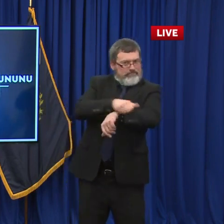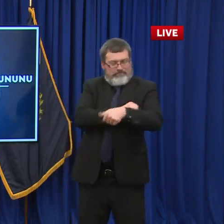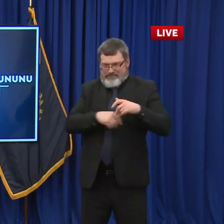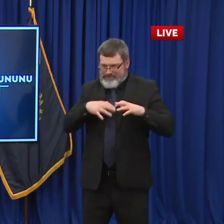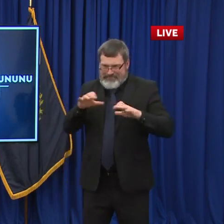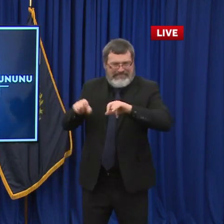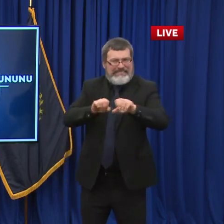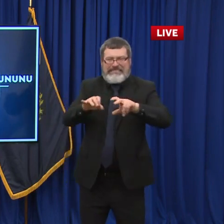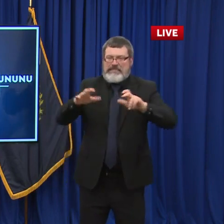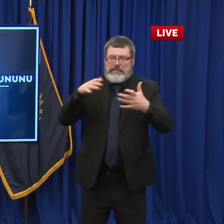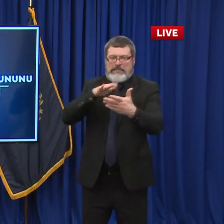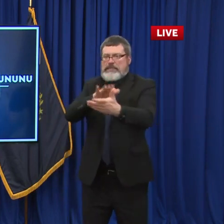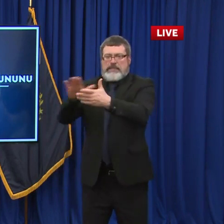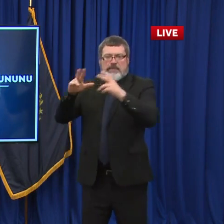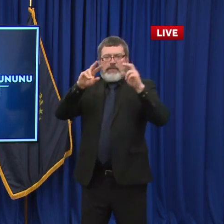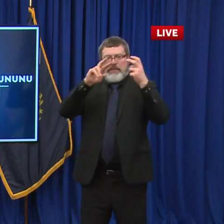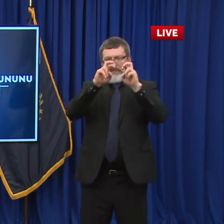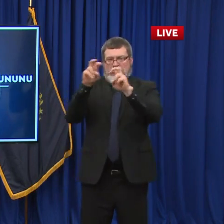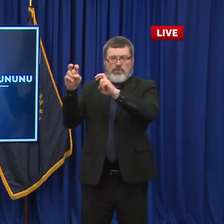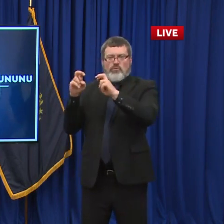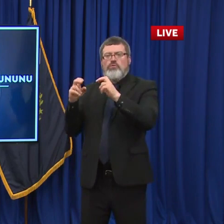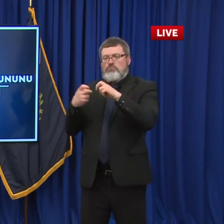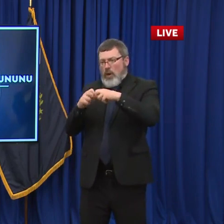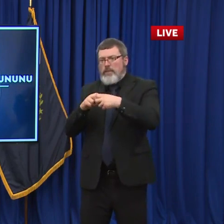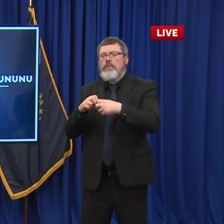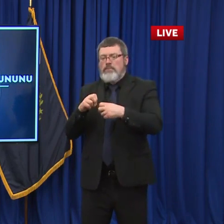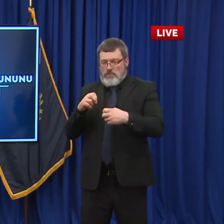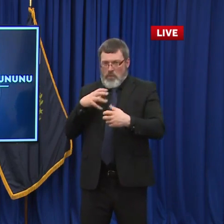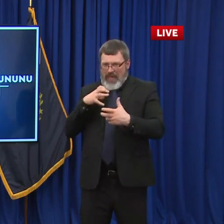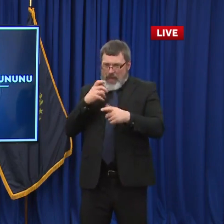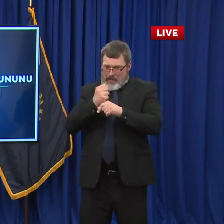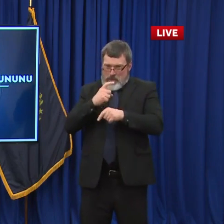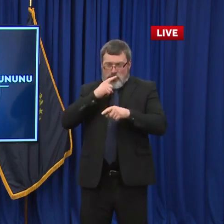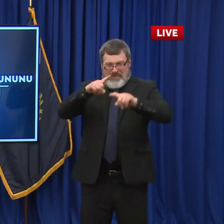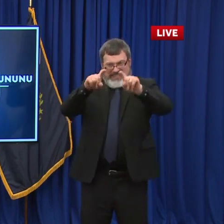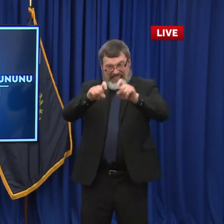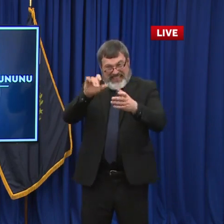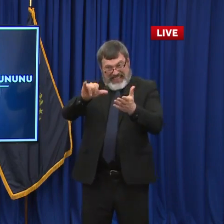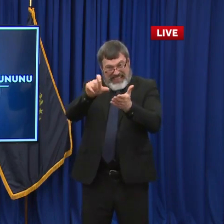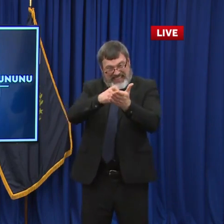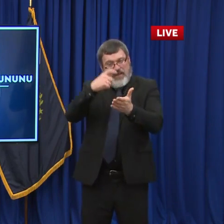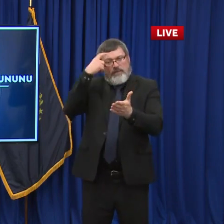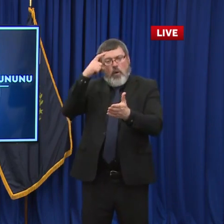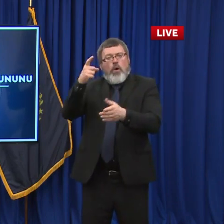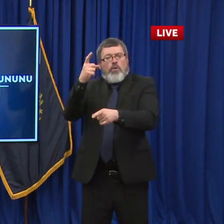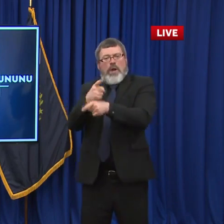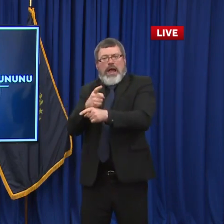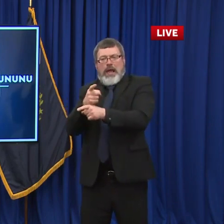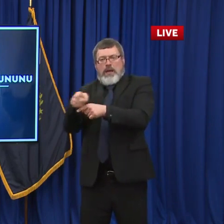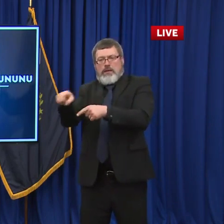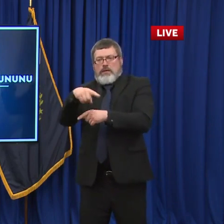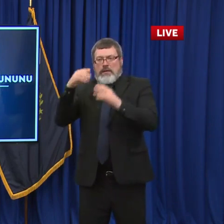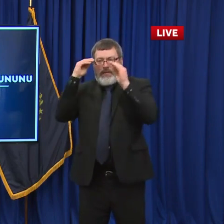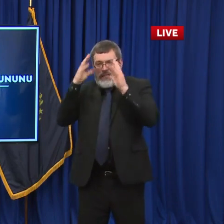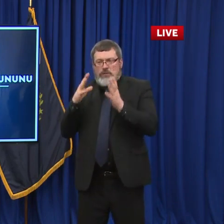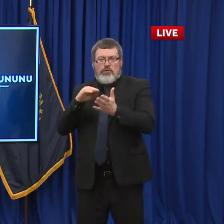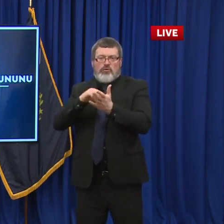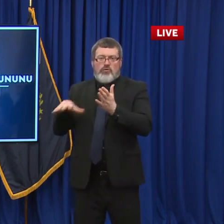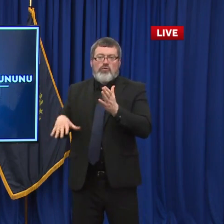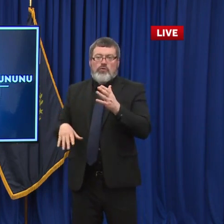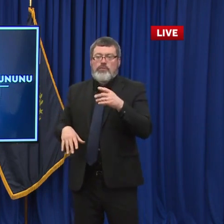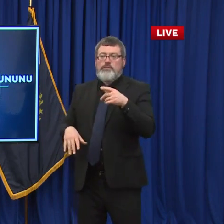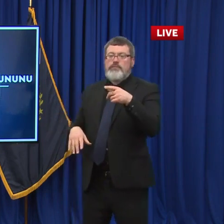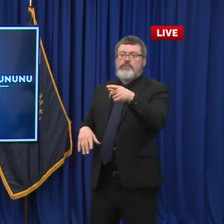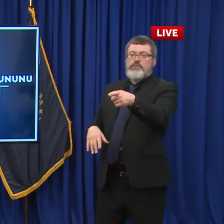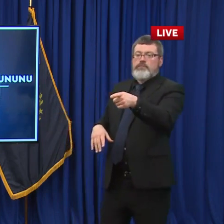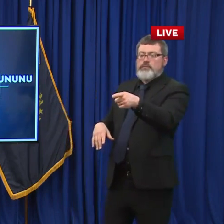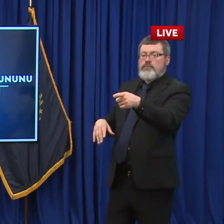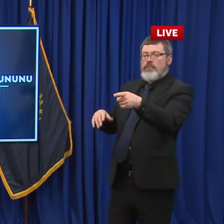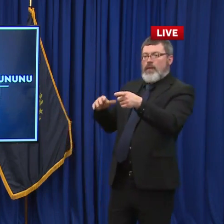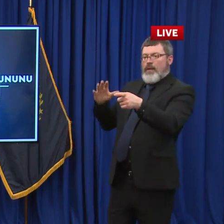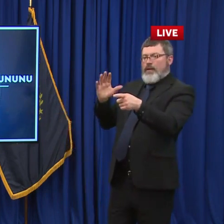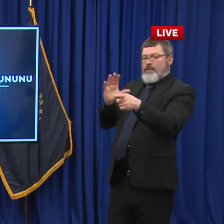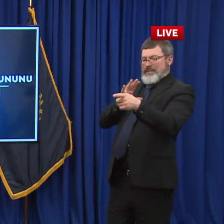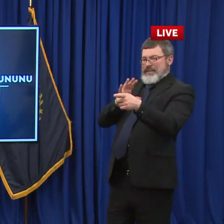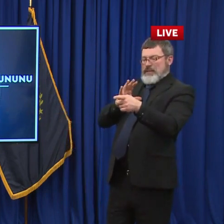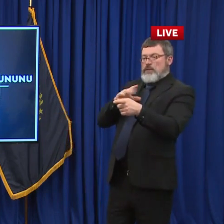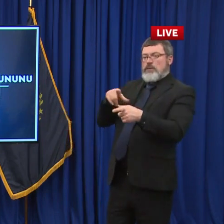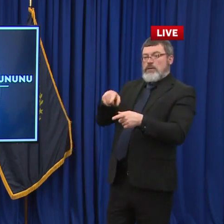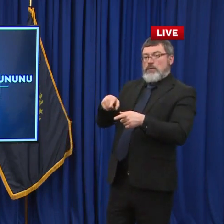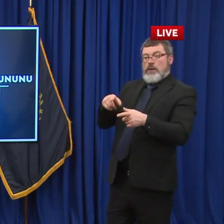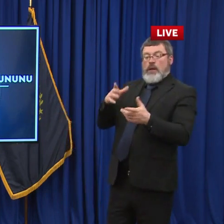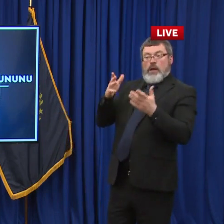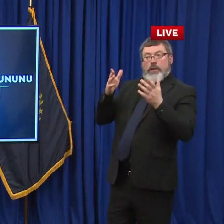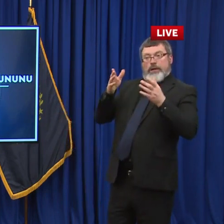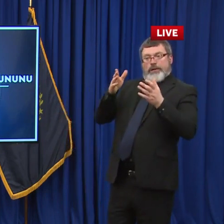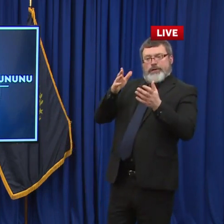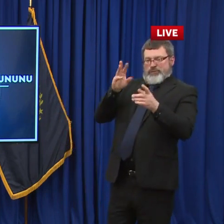WE HEARD THEM LOUD AND CLEAR AND ARE PUSHING AS HARD AS WE CAN TO MAKE SURE THAT THOSE DOING THE TESTS ARE MAKING SURE THEY ARE PART -- PRIORITIZED.